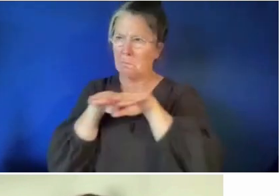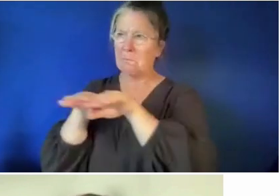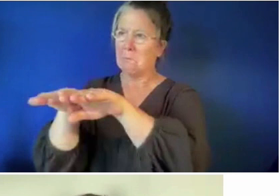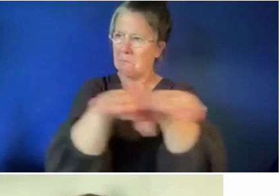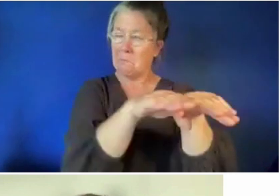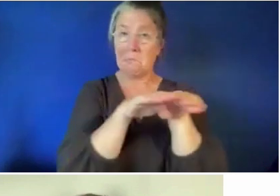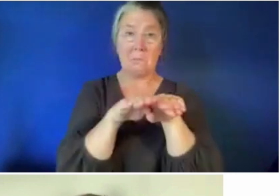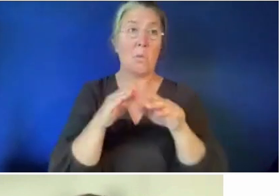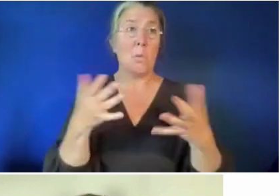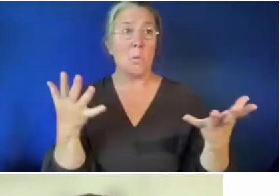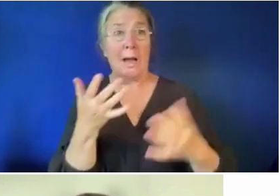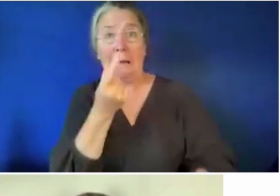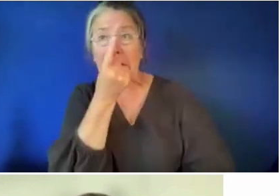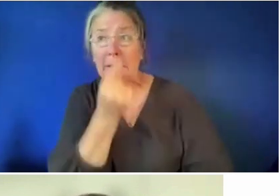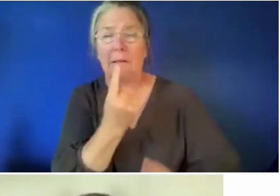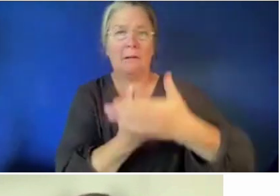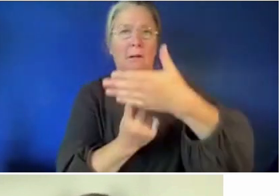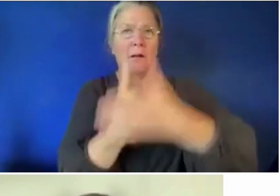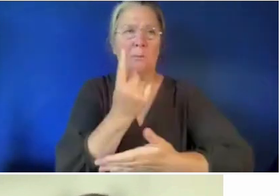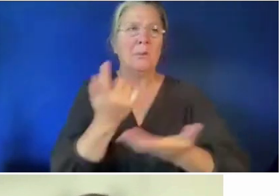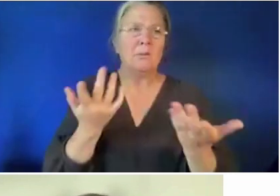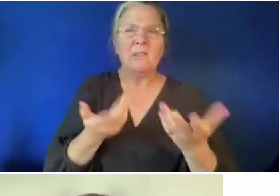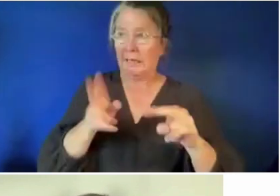where that makes sense across agencies